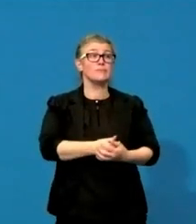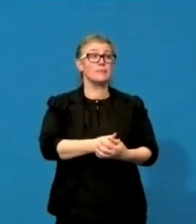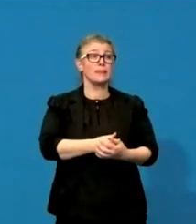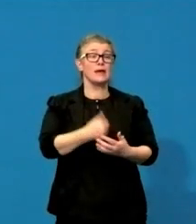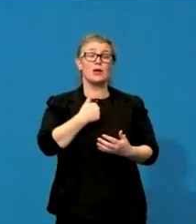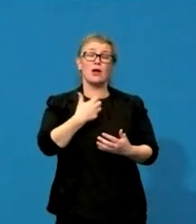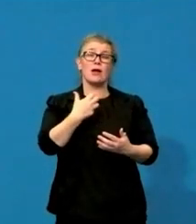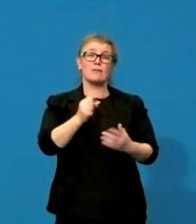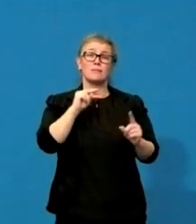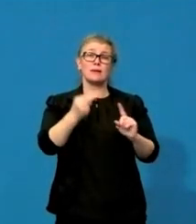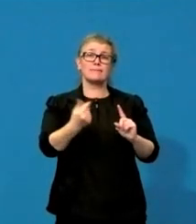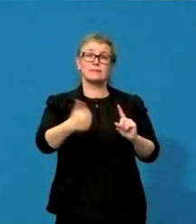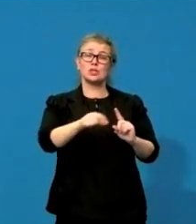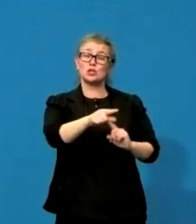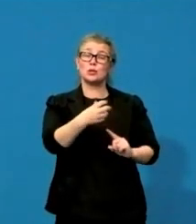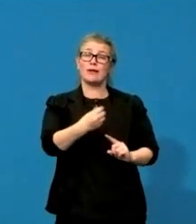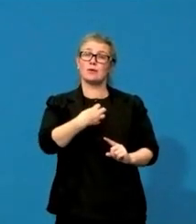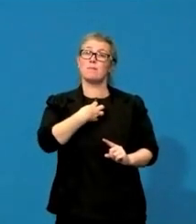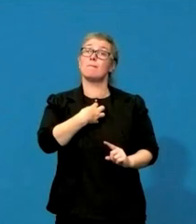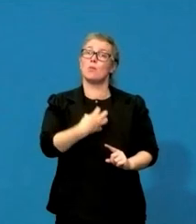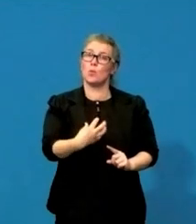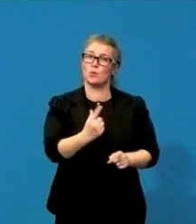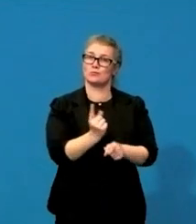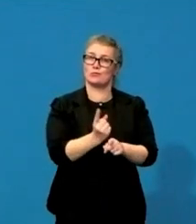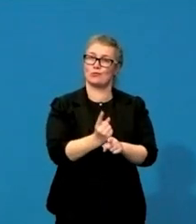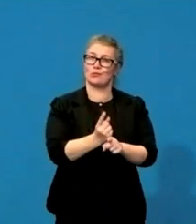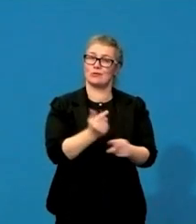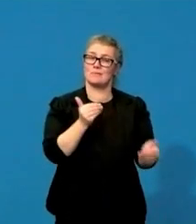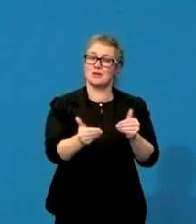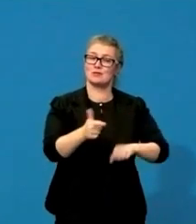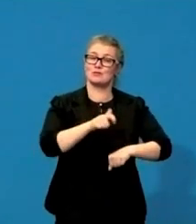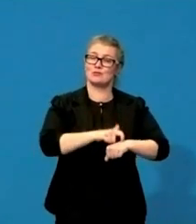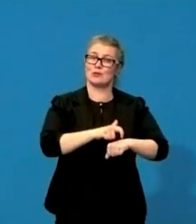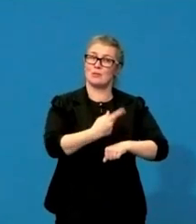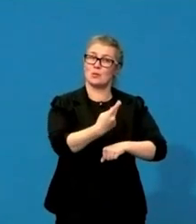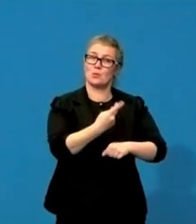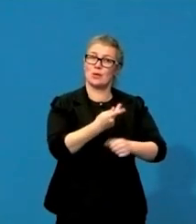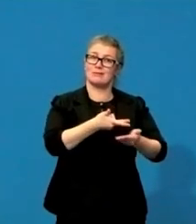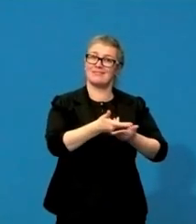much more to say than we have time available for you to say it.